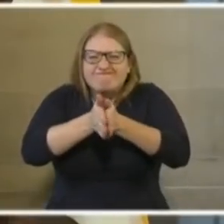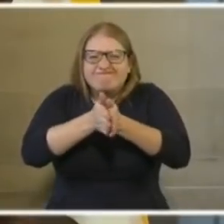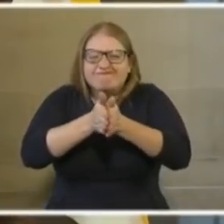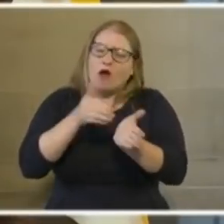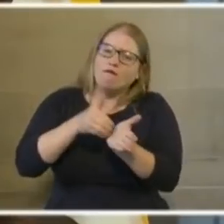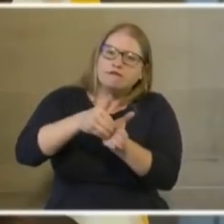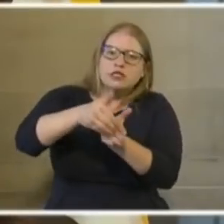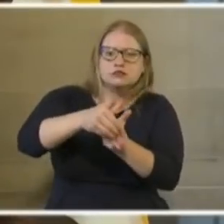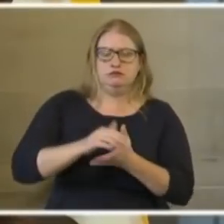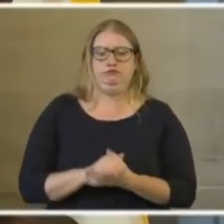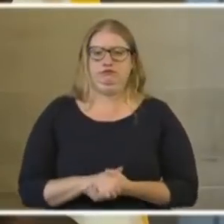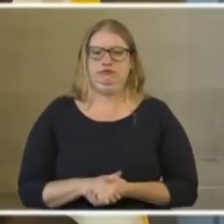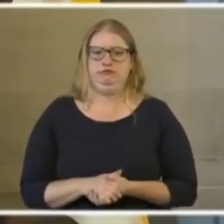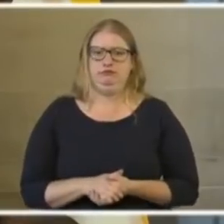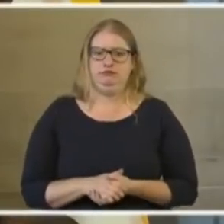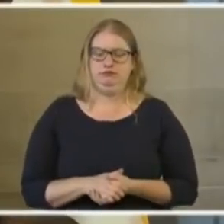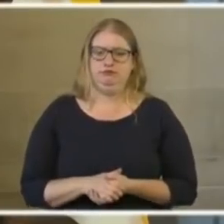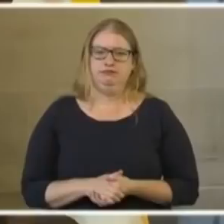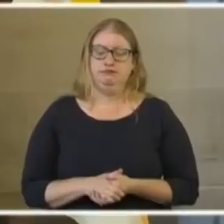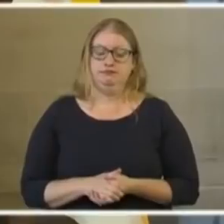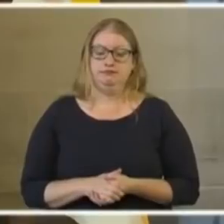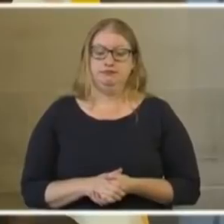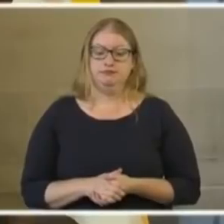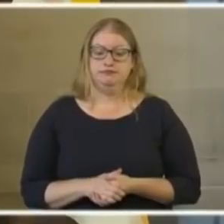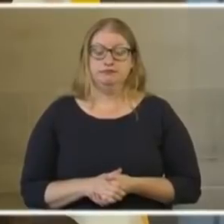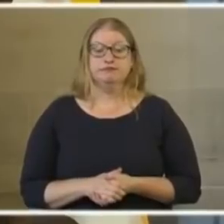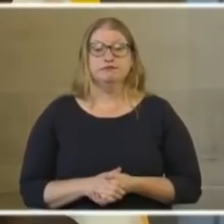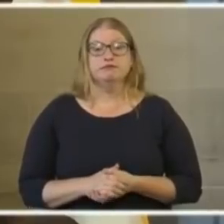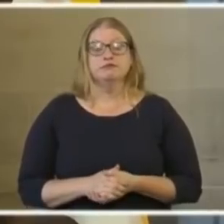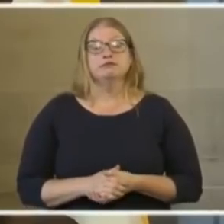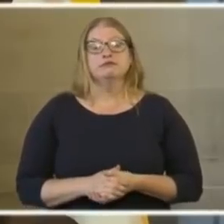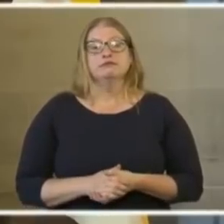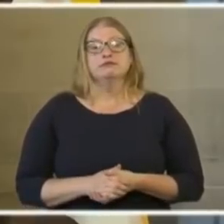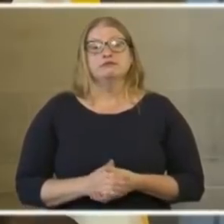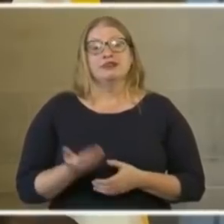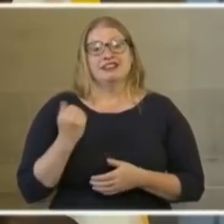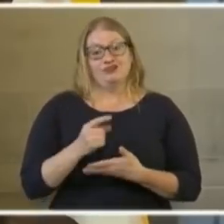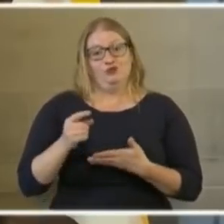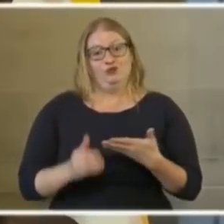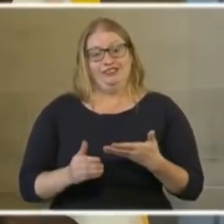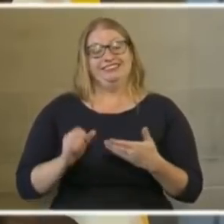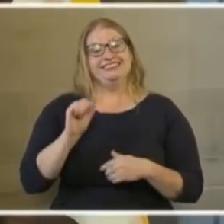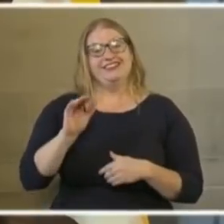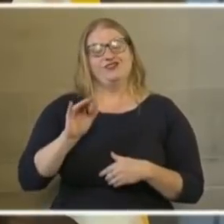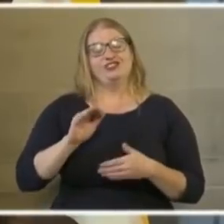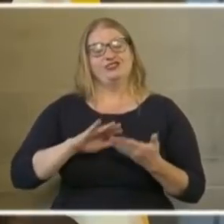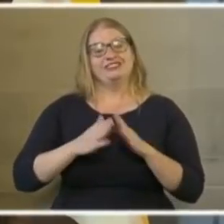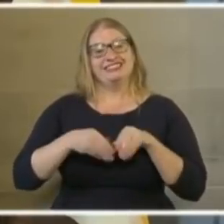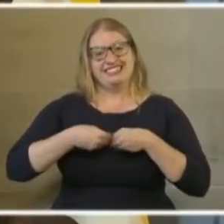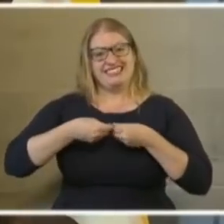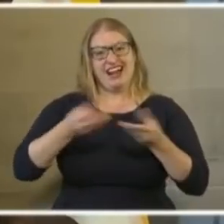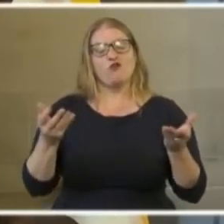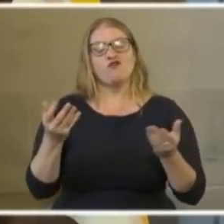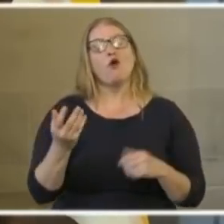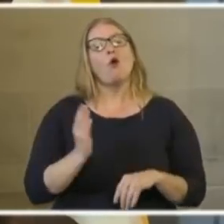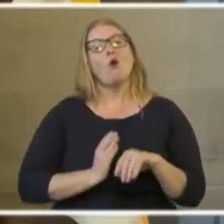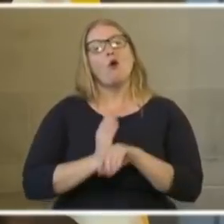WHERE FACE COVERINGS, STAY SIX FEET APART AND WASH THEIR HANDS FREQUENTLY.